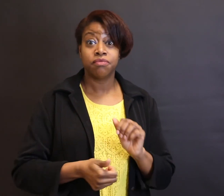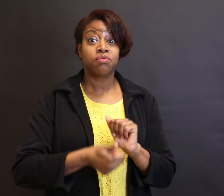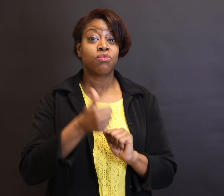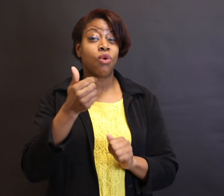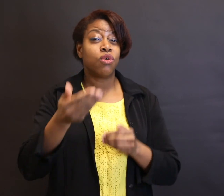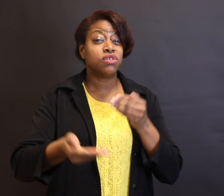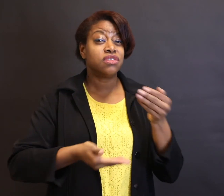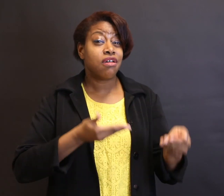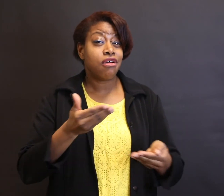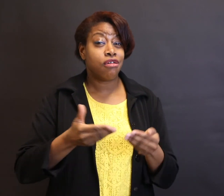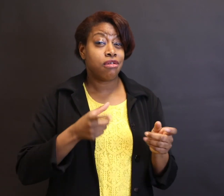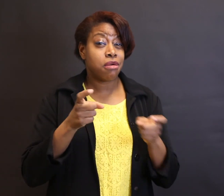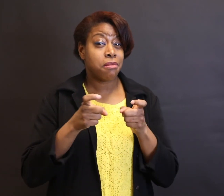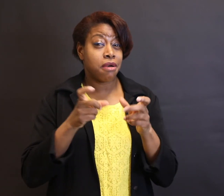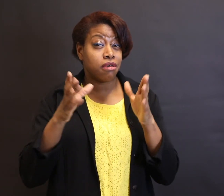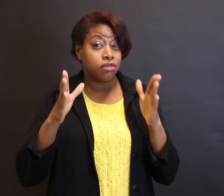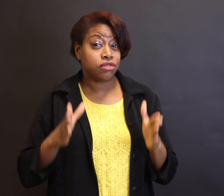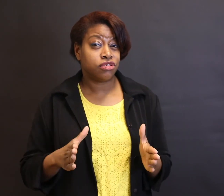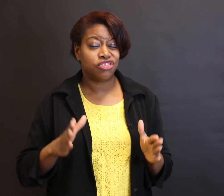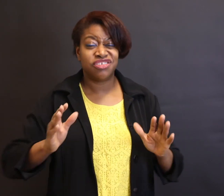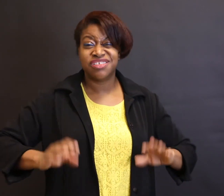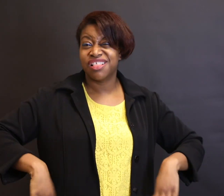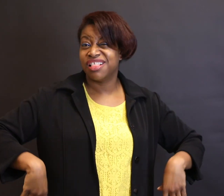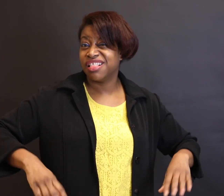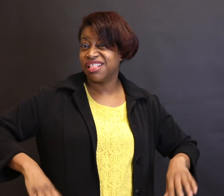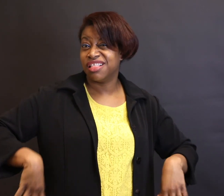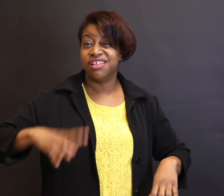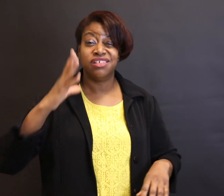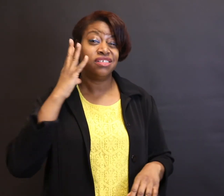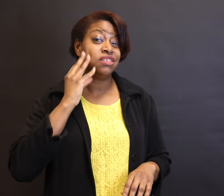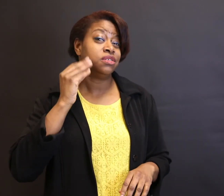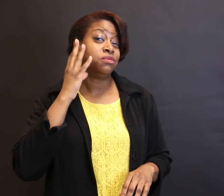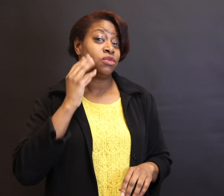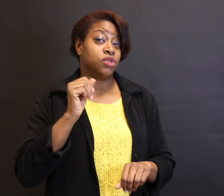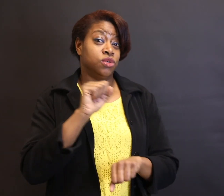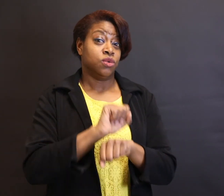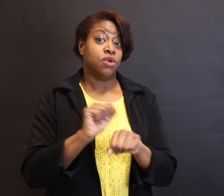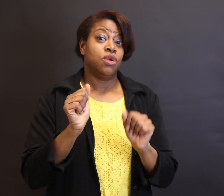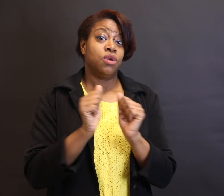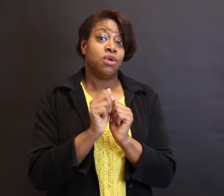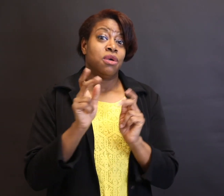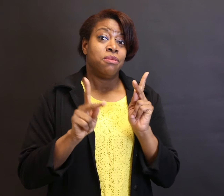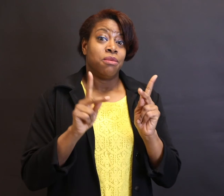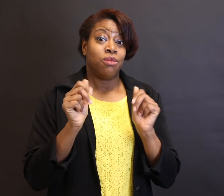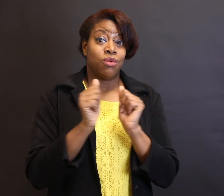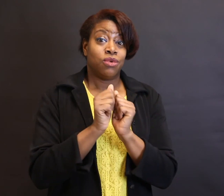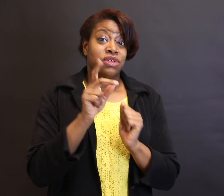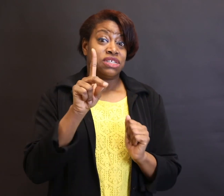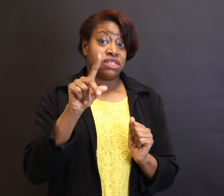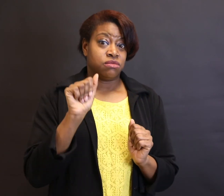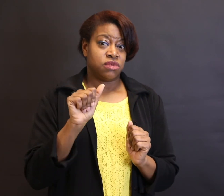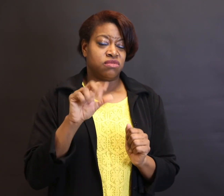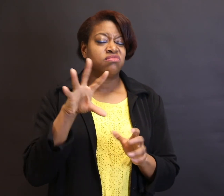Most hiring managers haven't had experience working with people with disabilities,